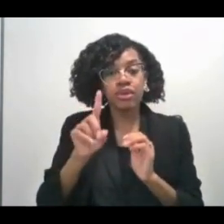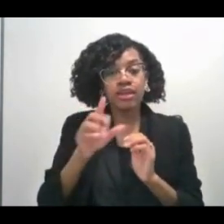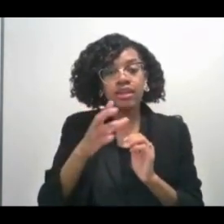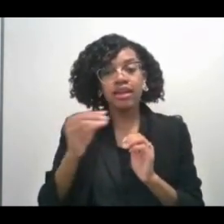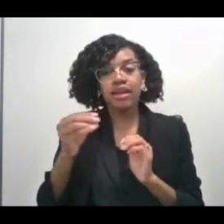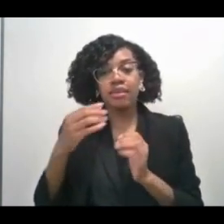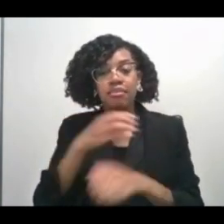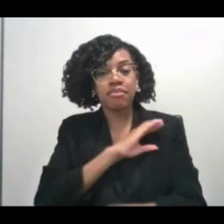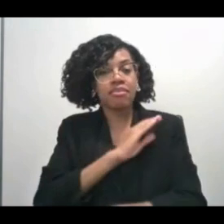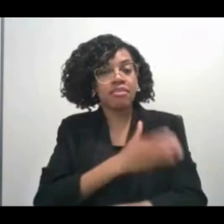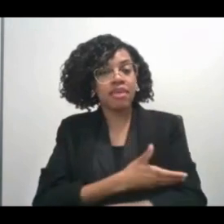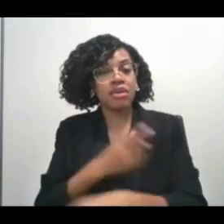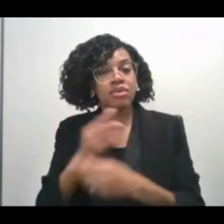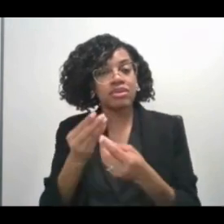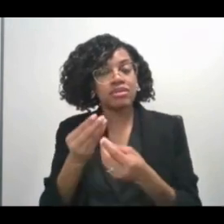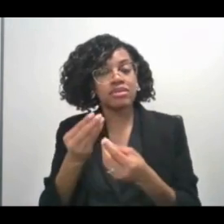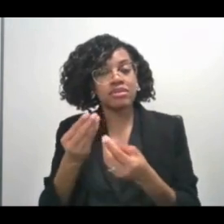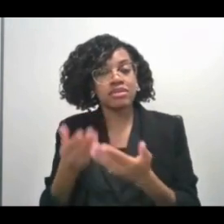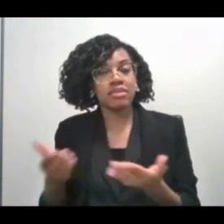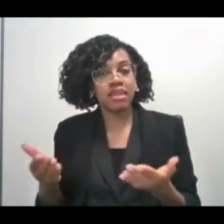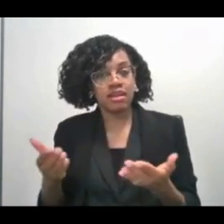in coastal communities, especially those most vulnerable?